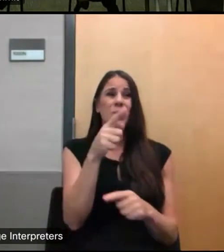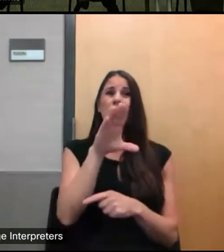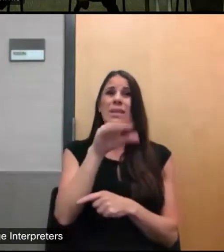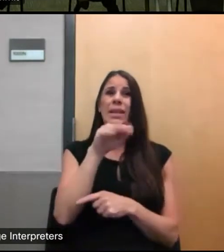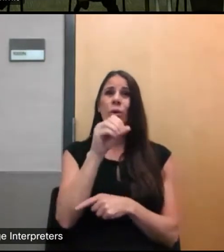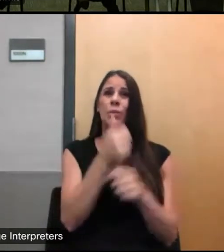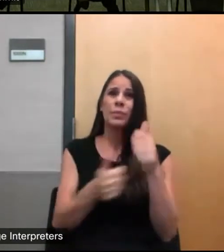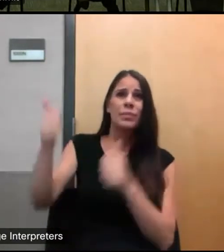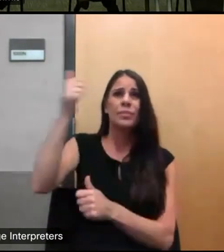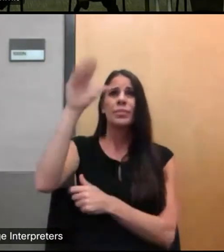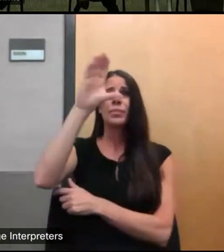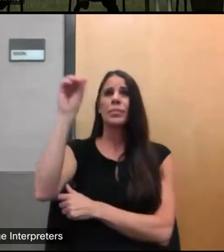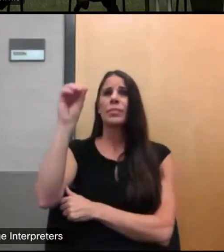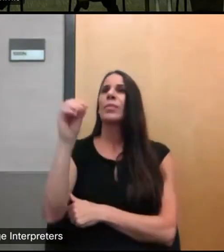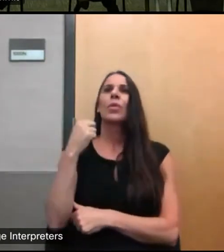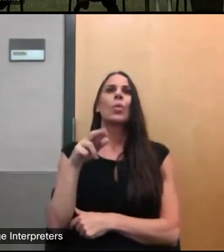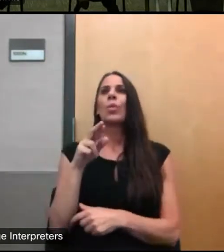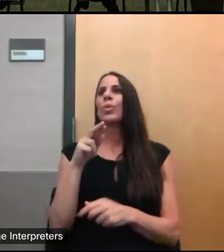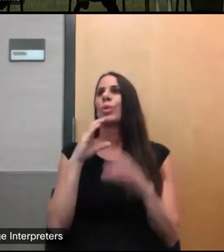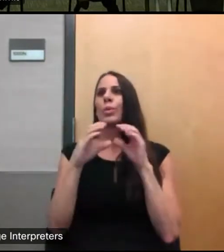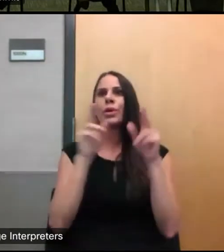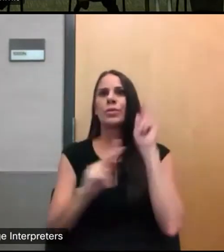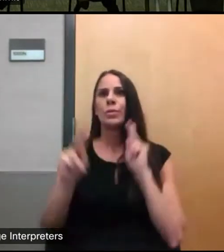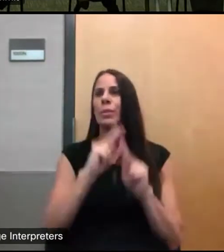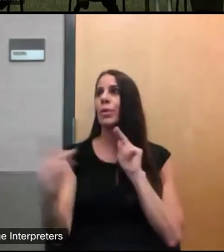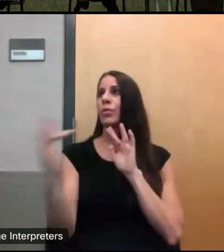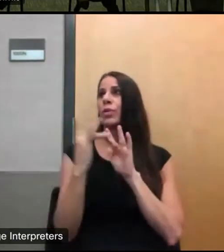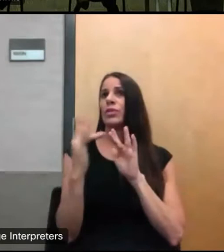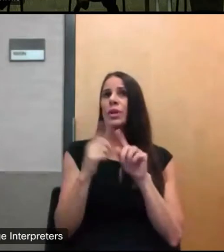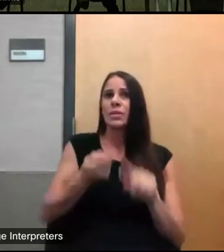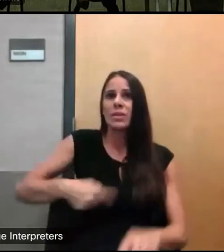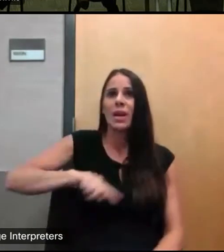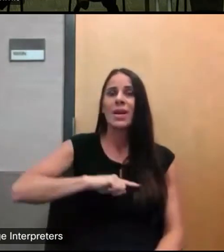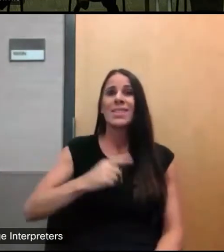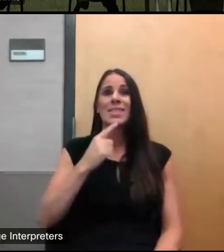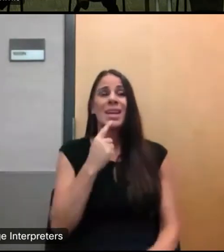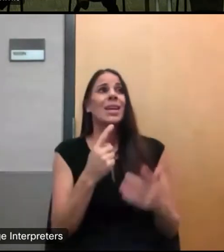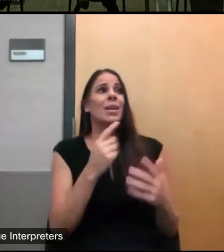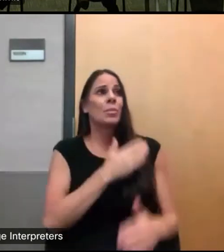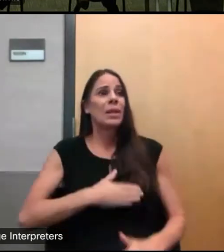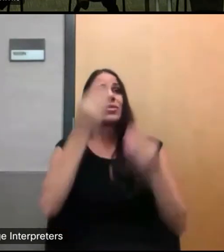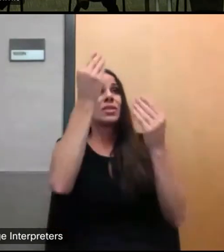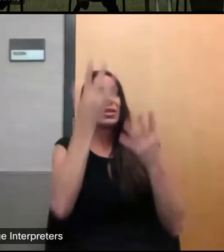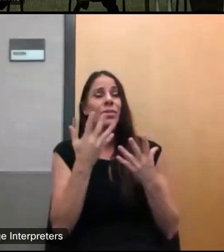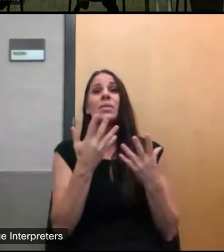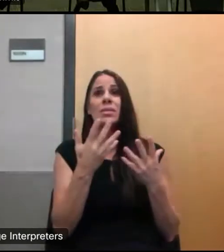folks reaching out to us on on Facebook or Twitter is, like, just give us the information and so that actually guided us in our conversations that we were